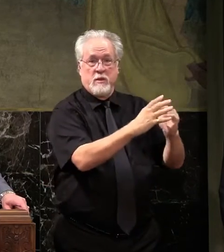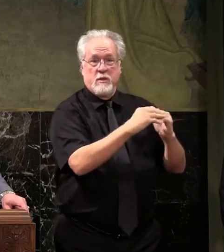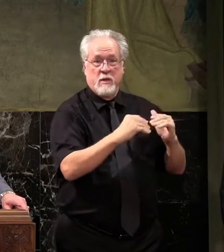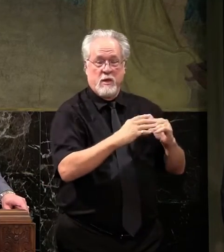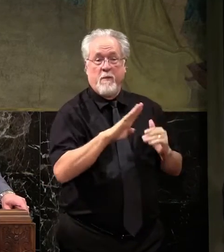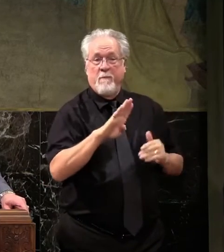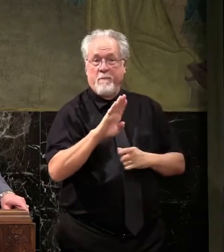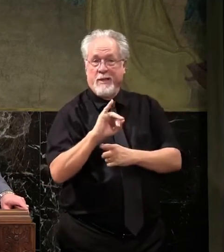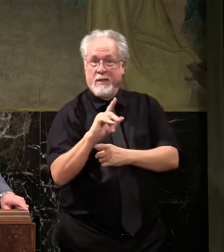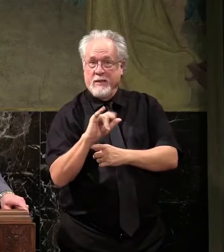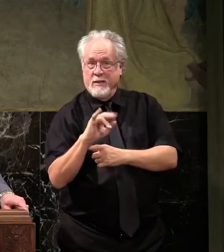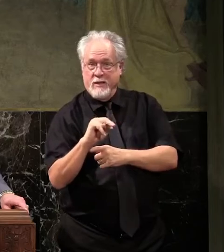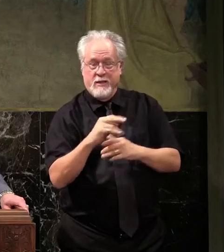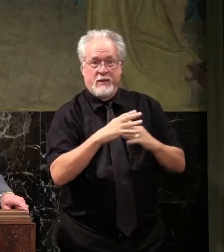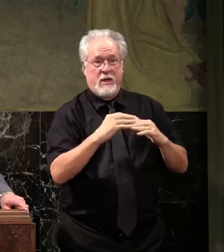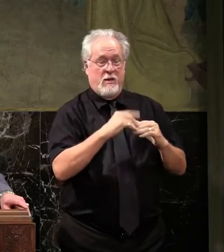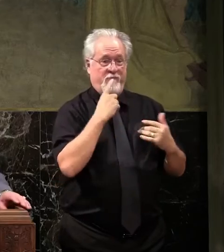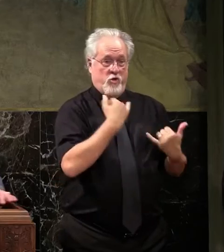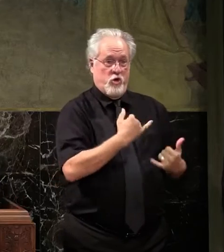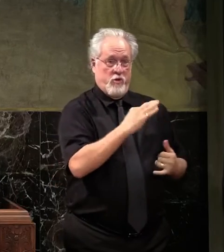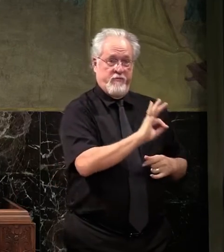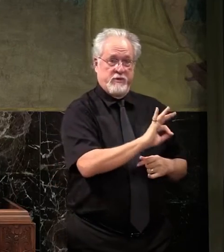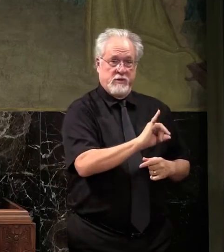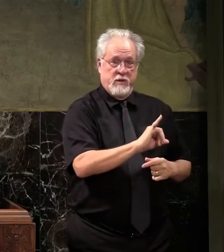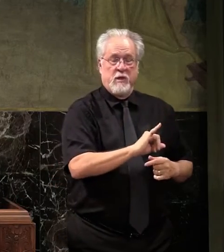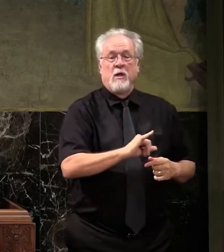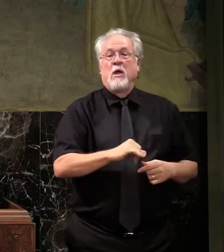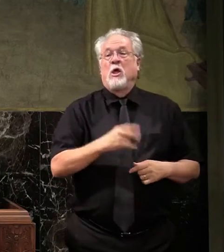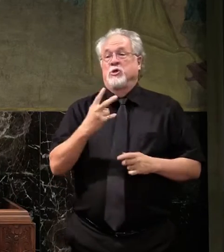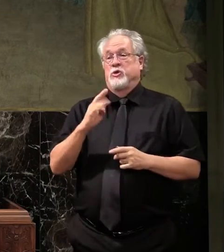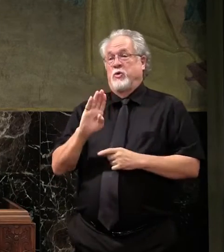more than 2 billion dollars for the fiscal year that begins on july first